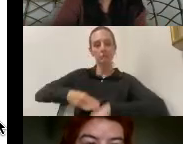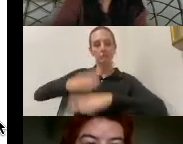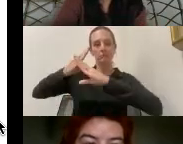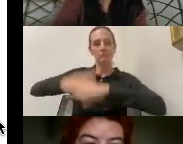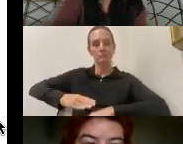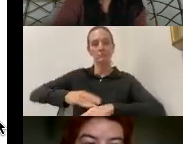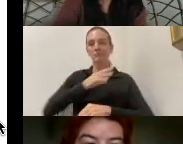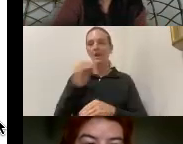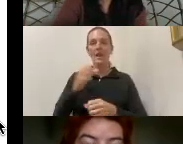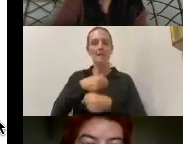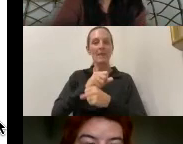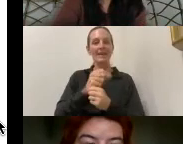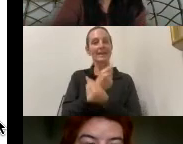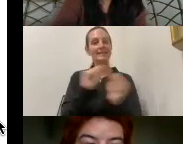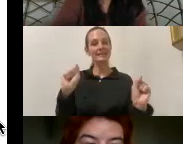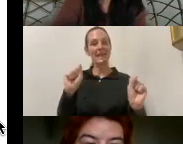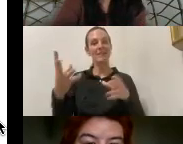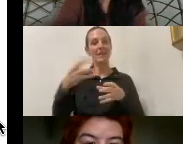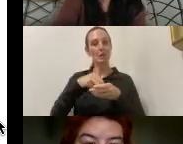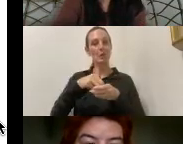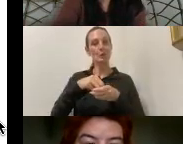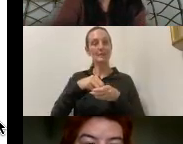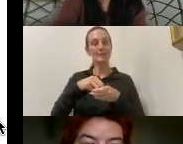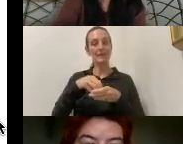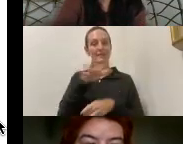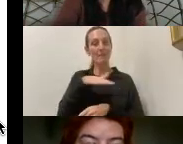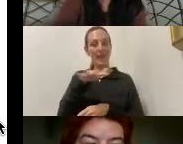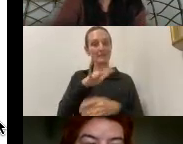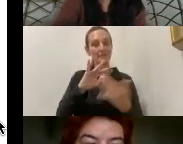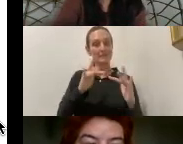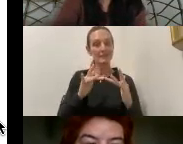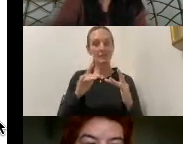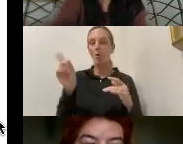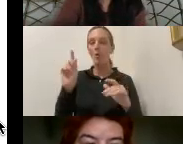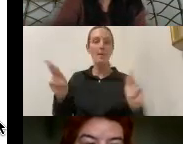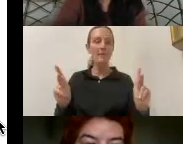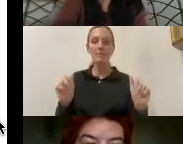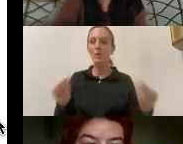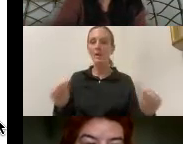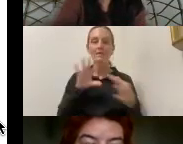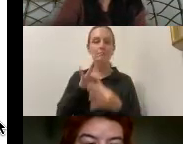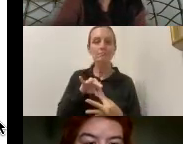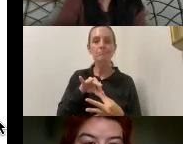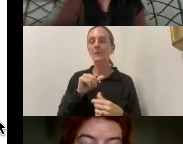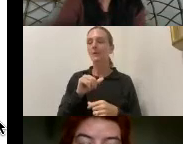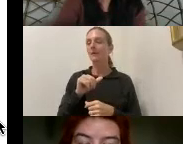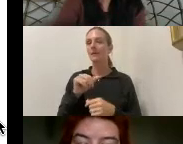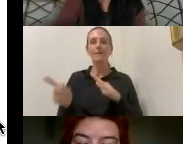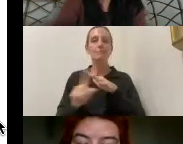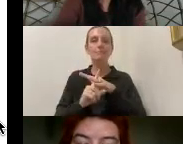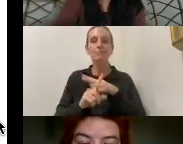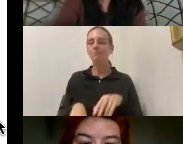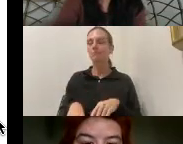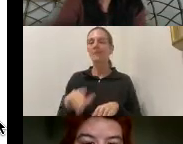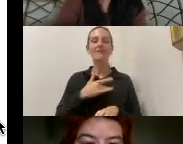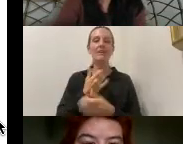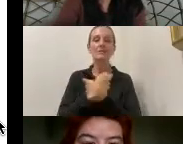Creating a safe and inclusive space where people can come and feel safe and included